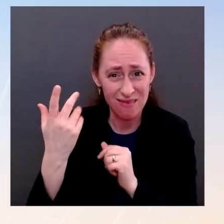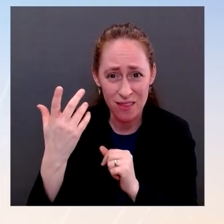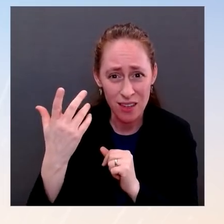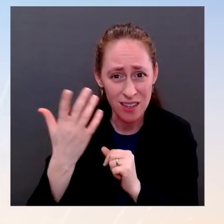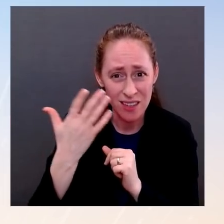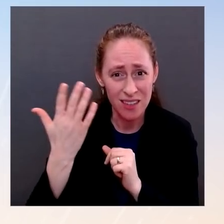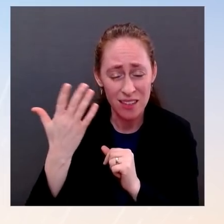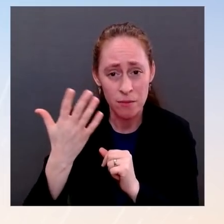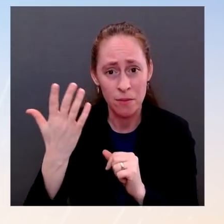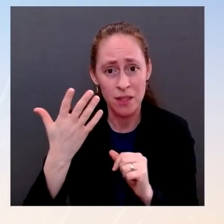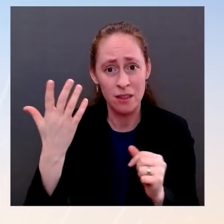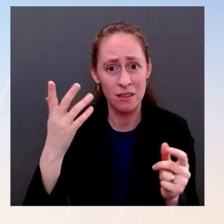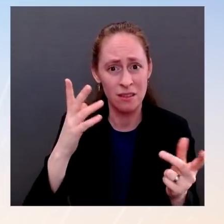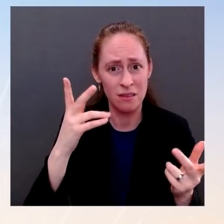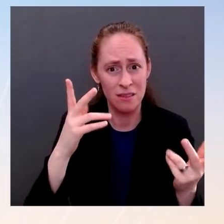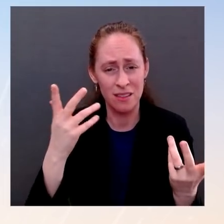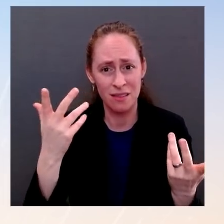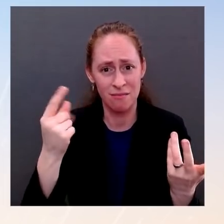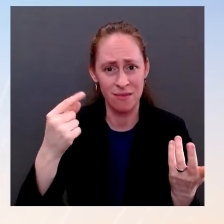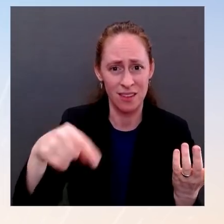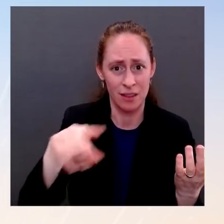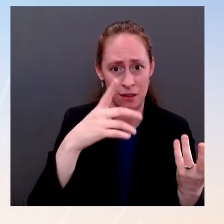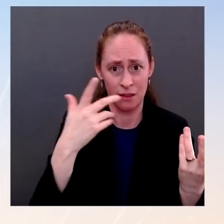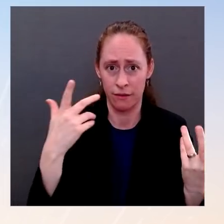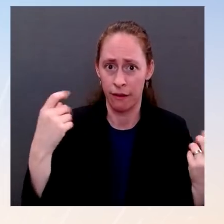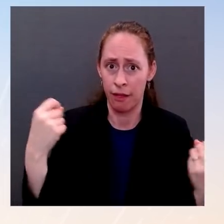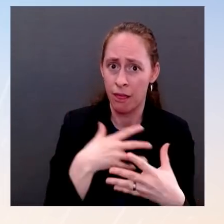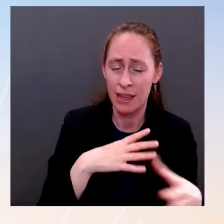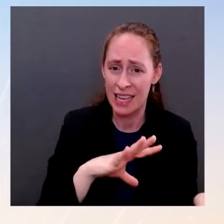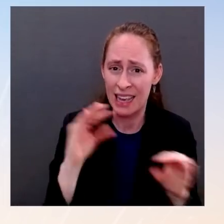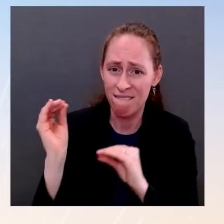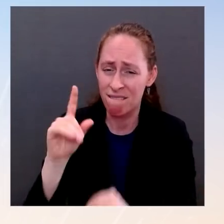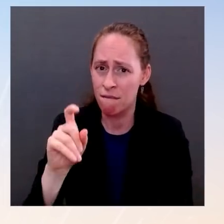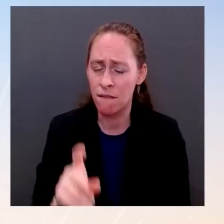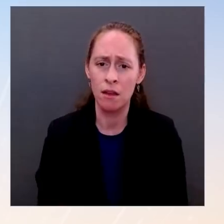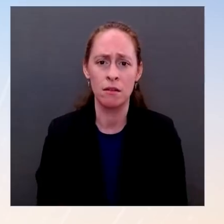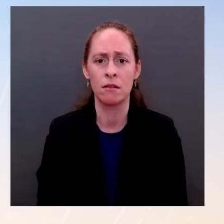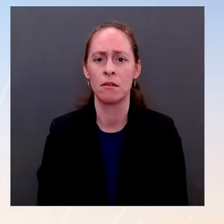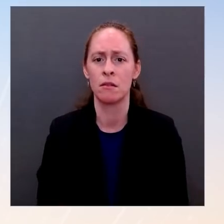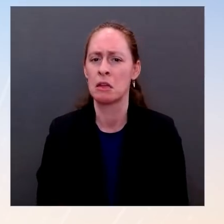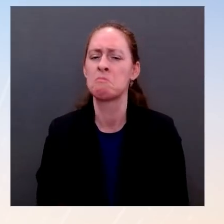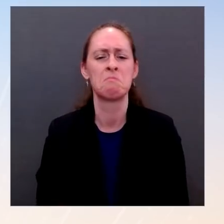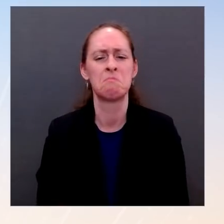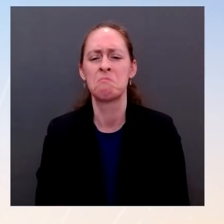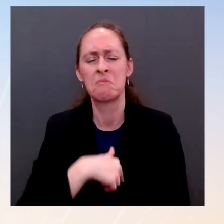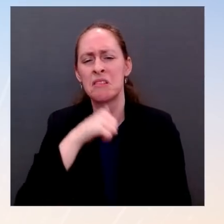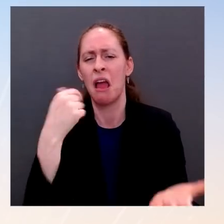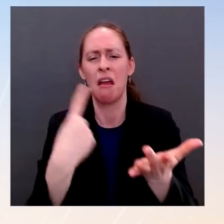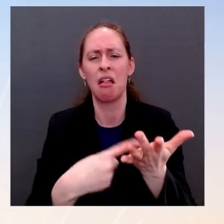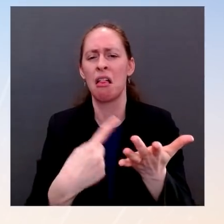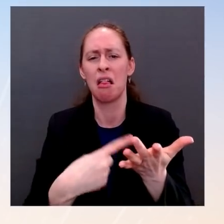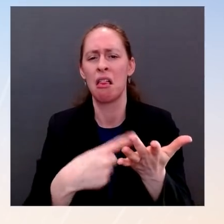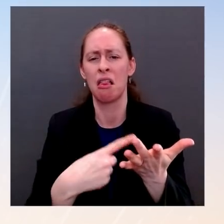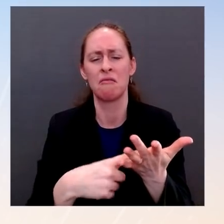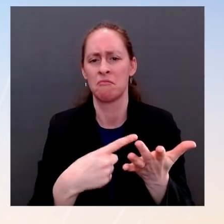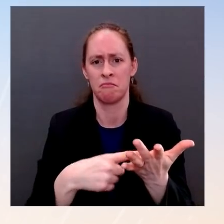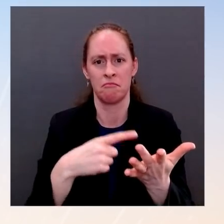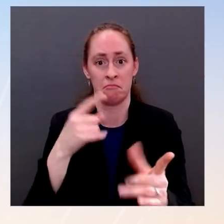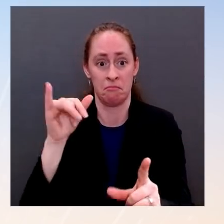that is up to him to make. That would -- is what we convey privately as well. And regardless of what decision he makes, he will remain --